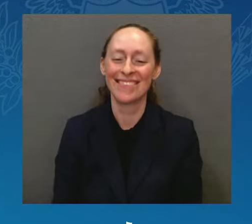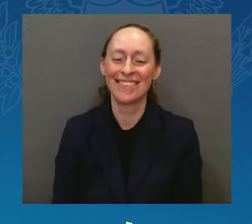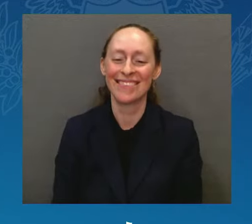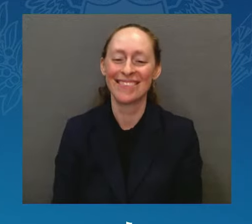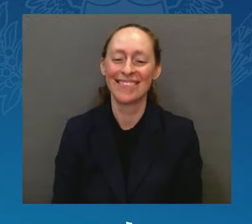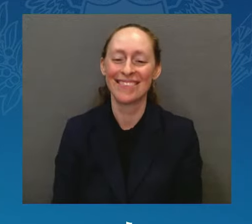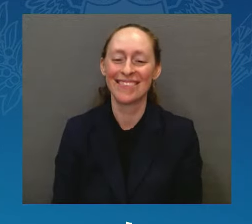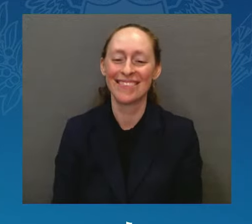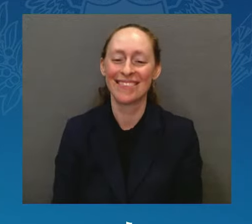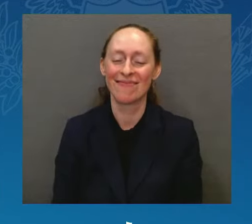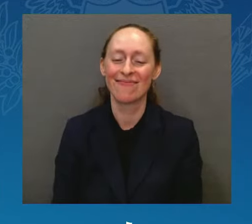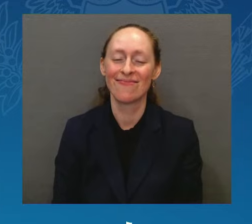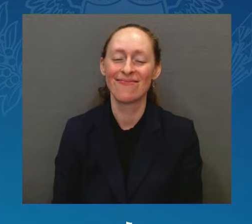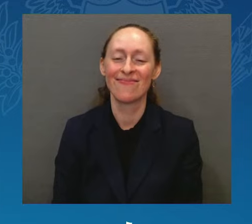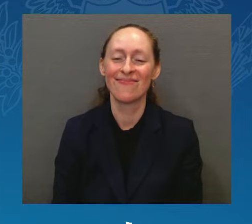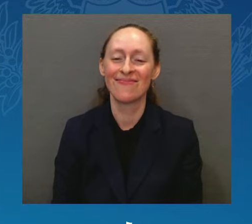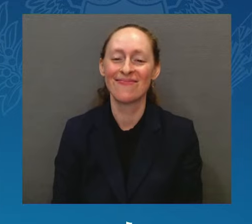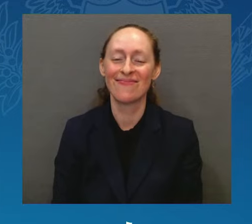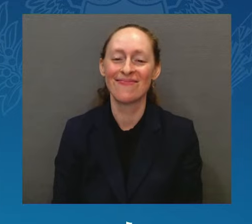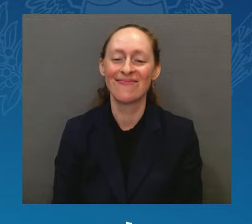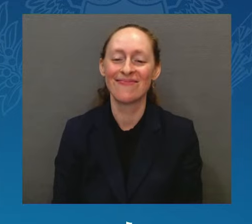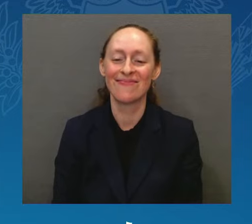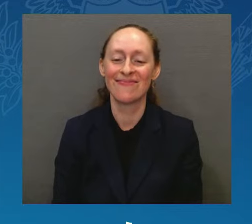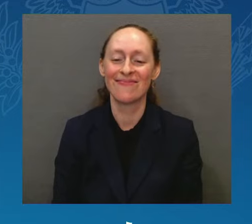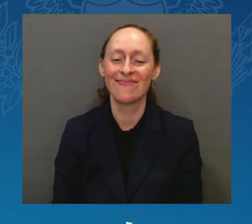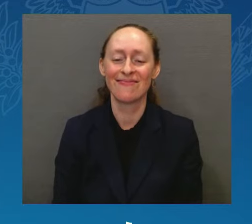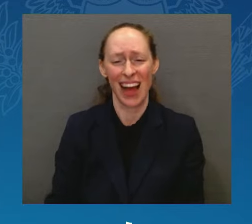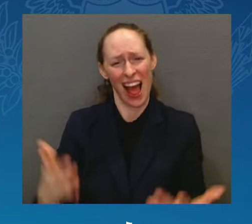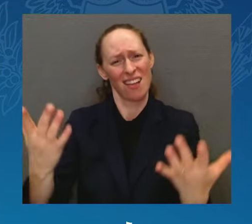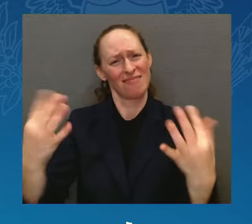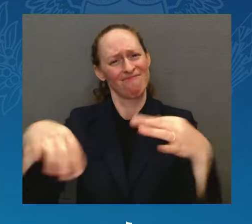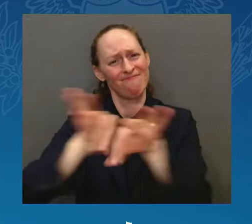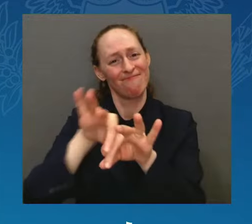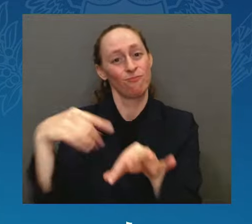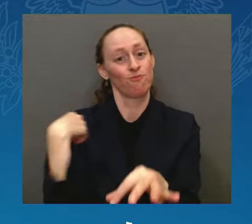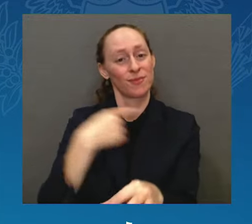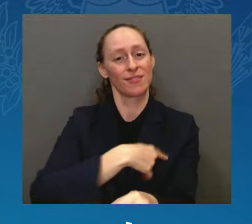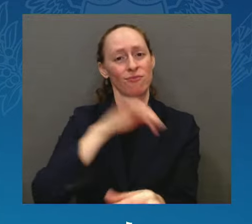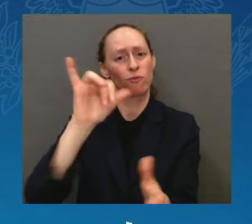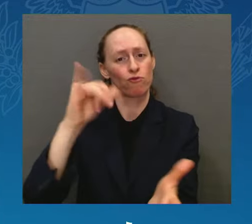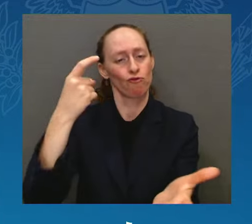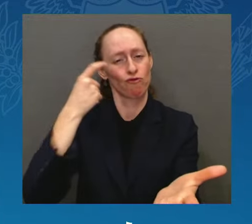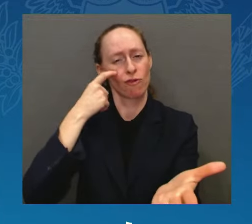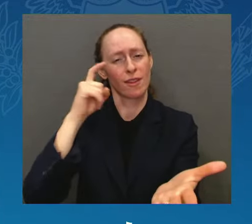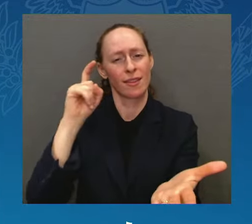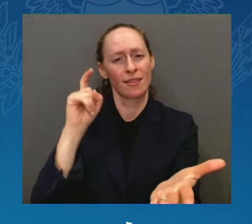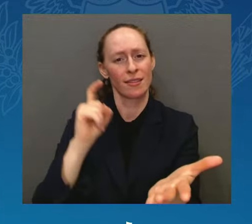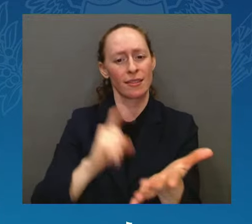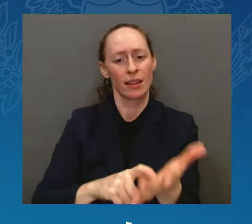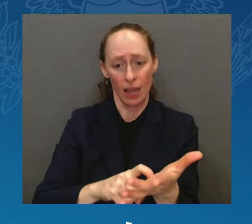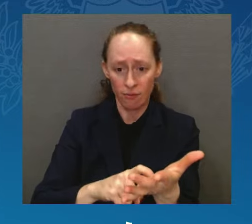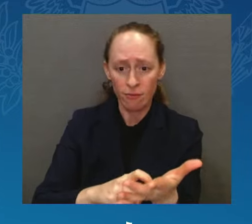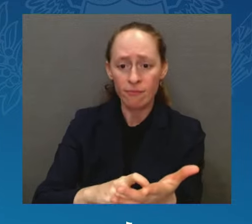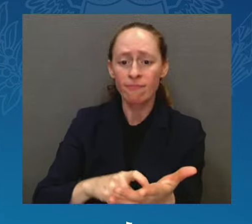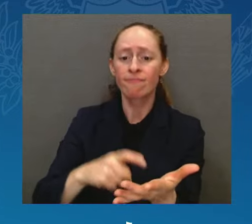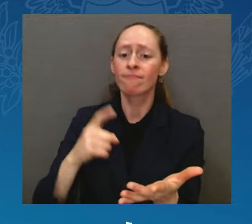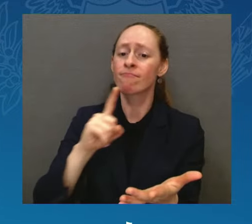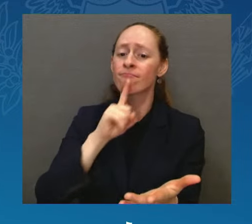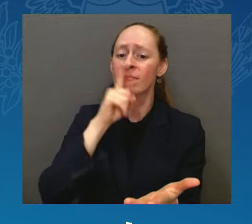And let us recognize that that is part of the spirit of who we have always been as a nation.